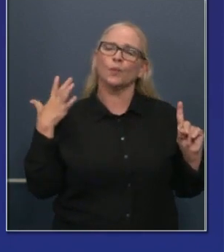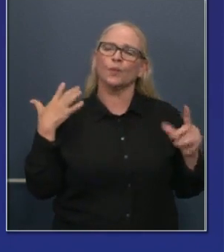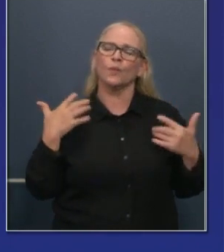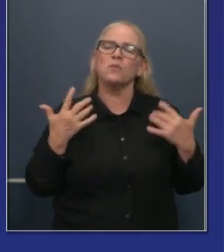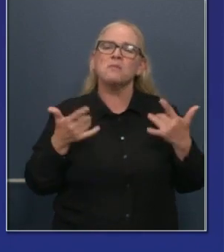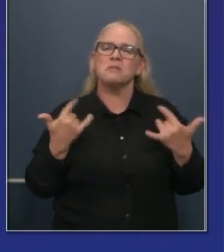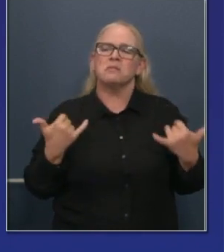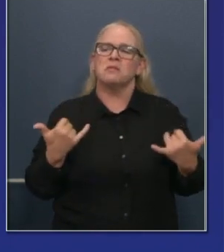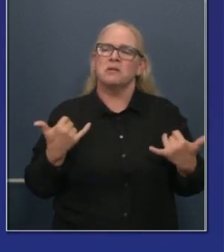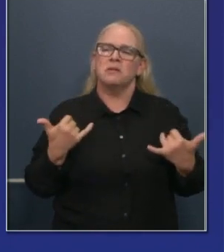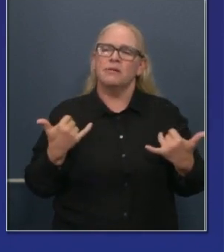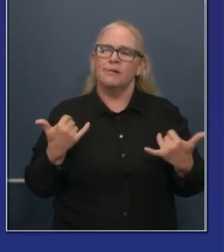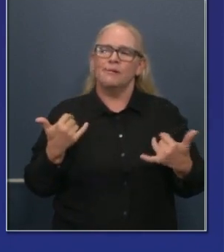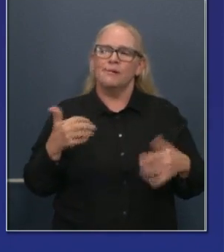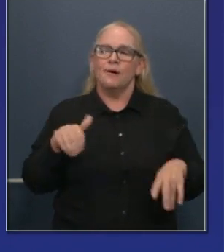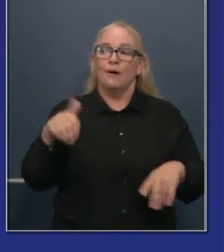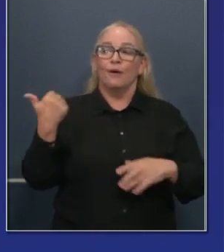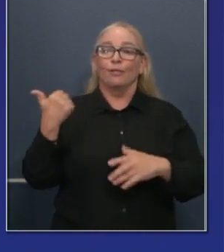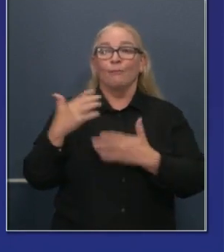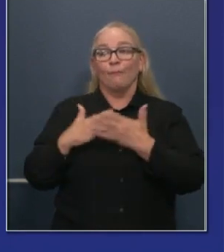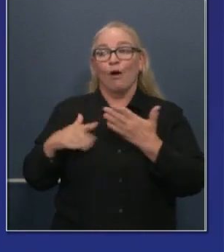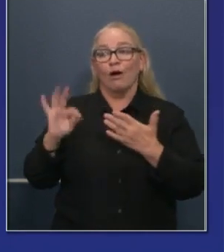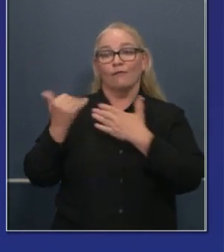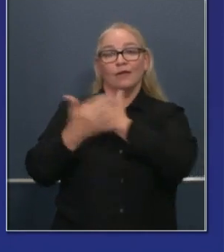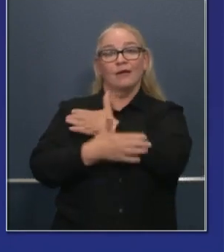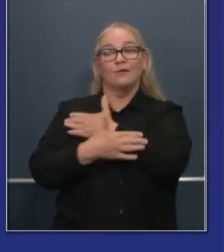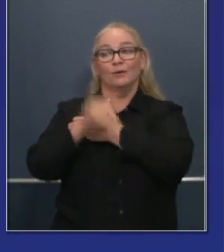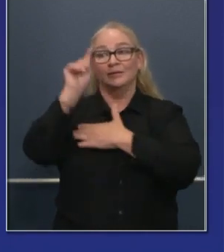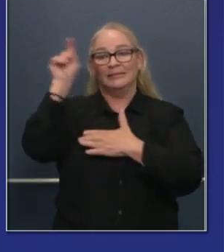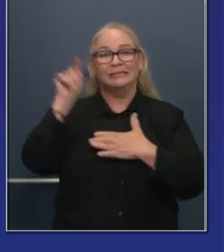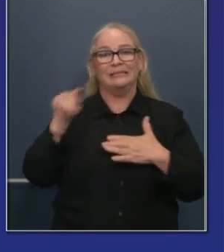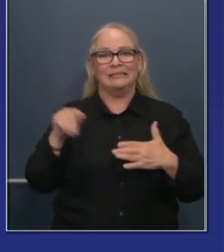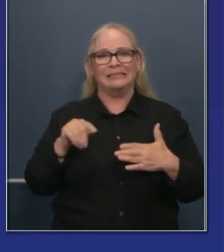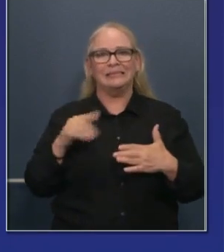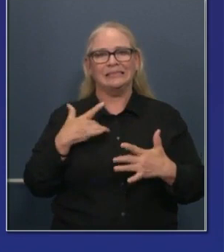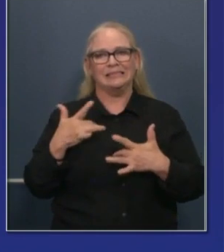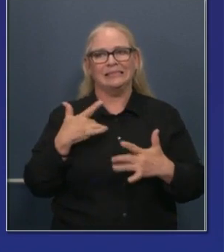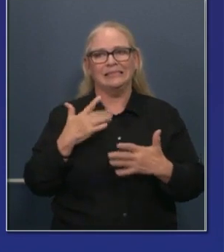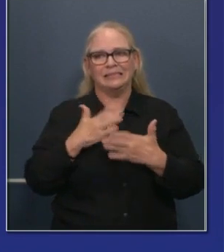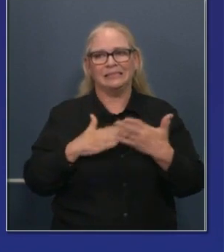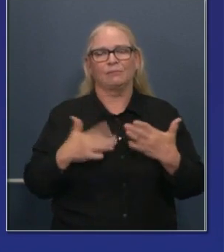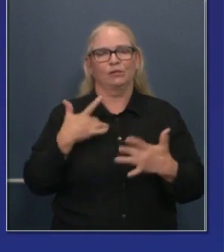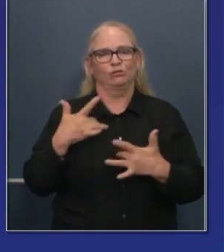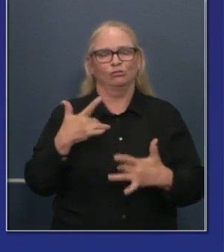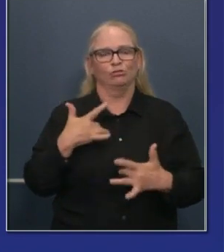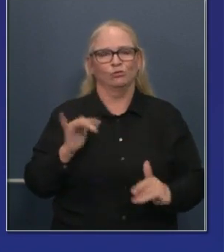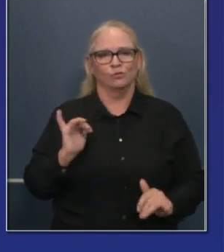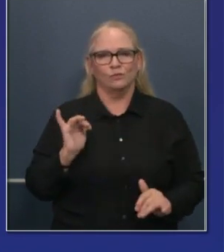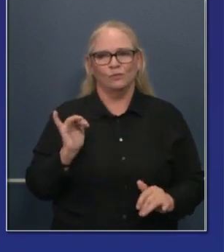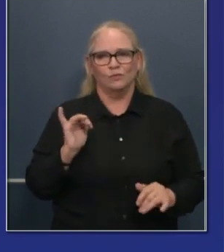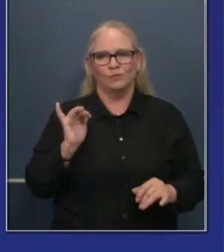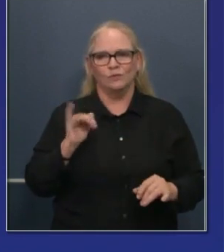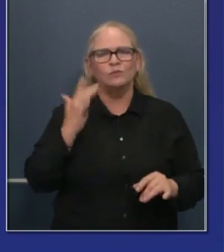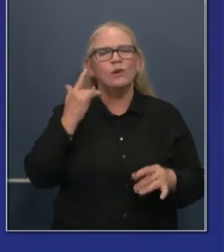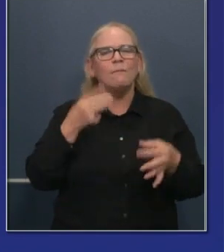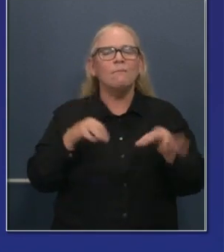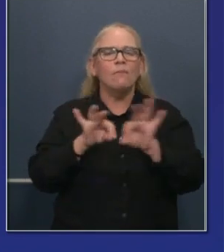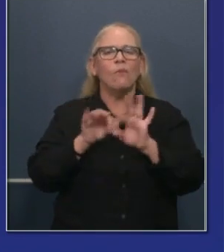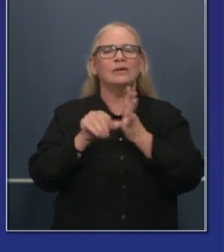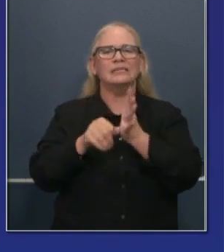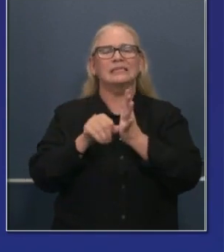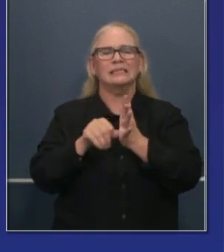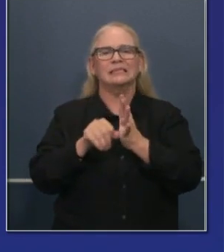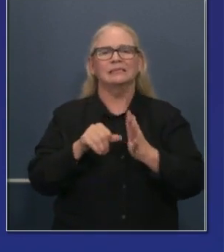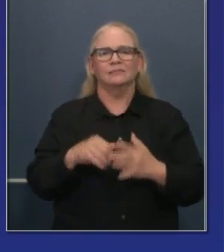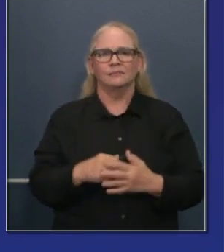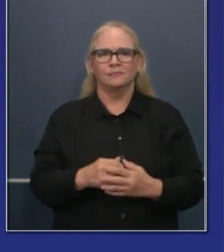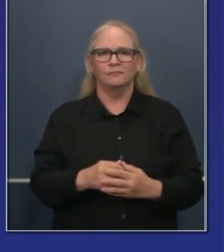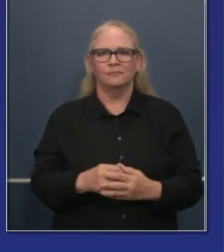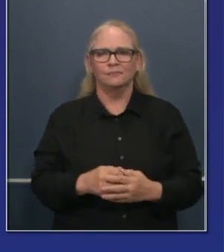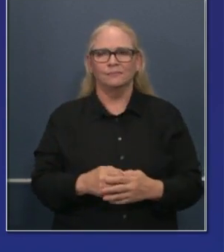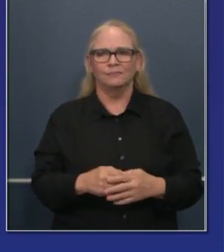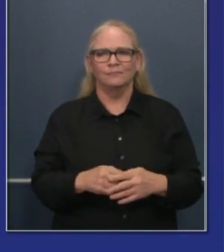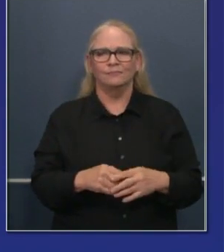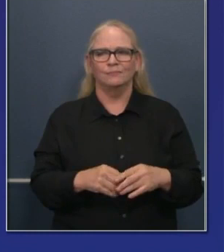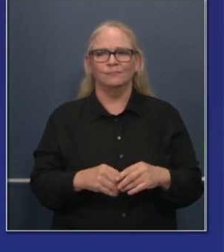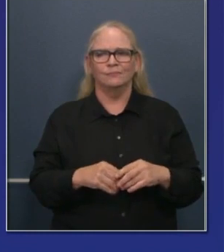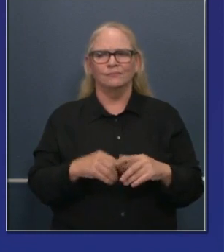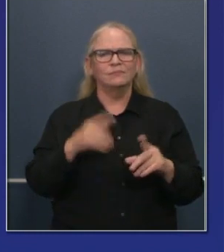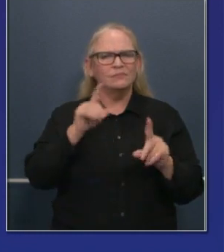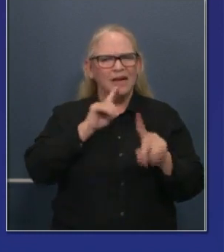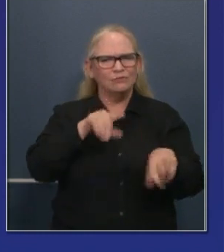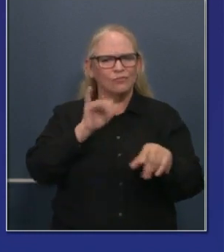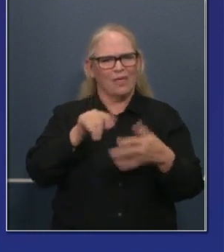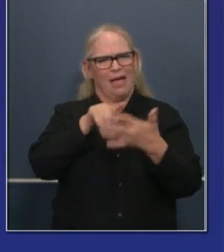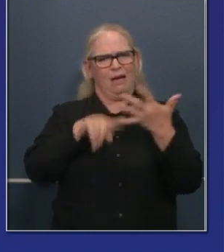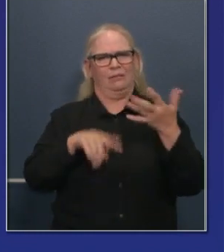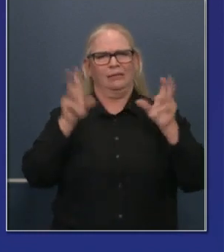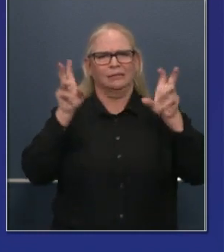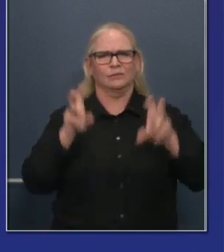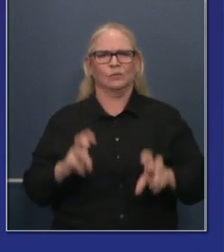WE TALKED ABOUT IMPERIAL COUNTY IN THE PAST, BUT ARTS OF THE SAN JOAQUIN VALLEY, NOW STANISLAUS, OTHER PARTS OF THE STATE, THE ICU QUESTION BECOMES A MORE IMPORTANT ONE TO ANSWER AND